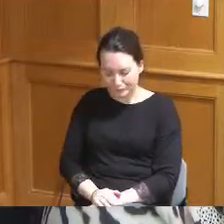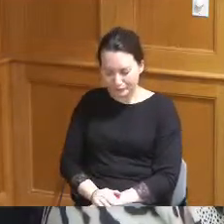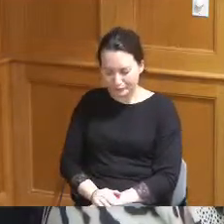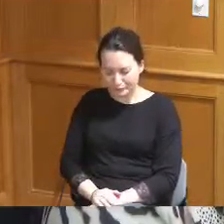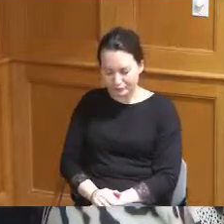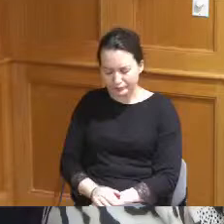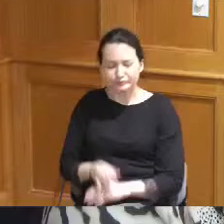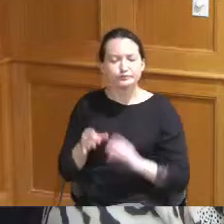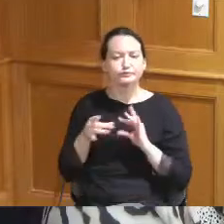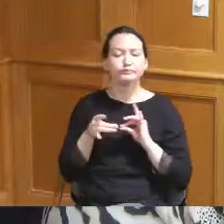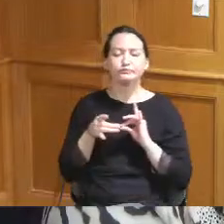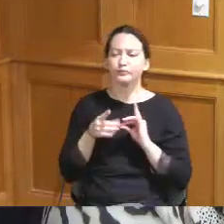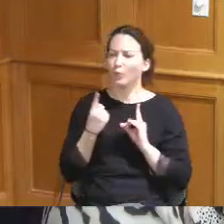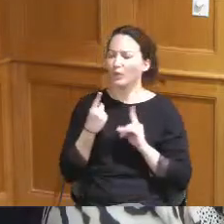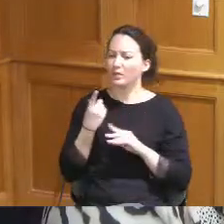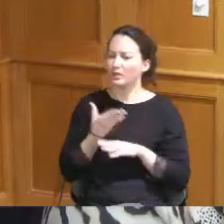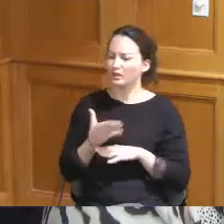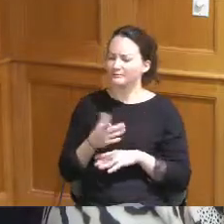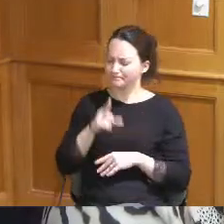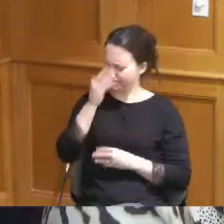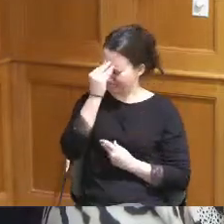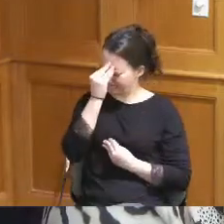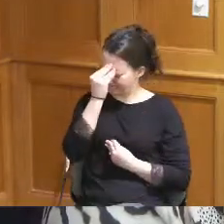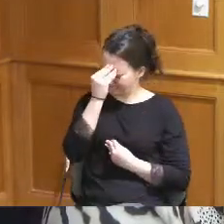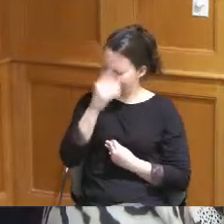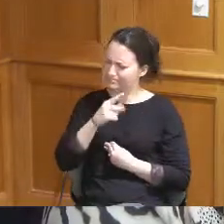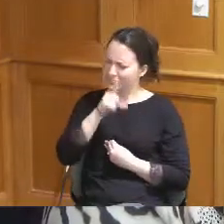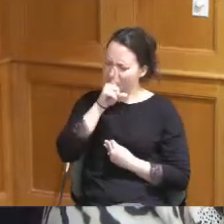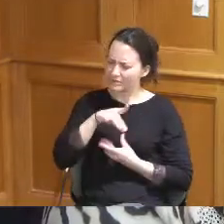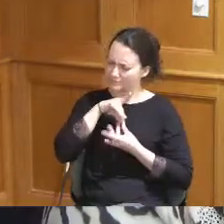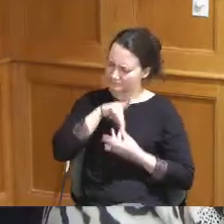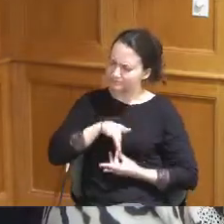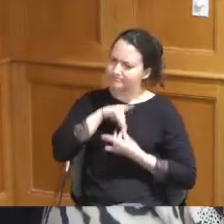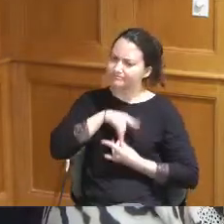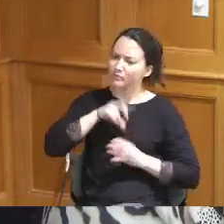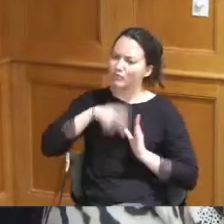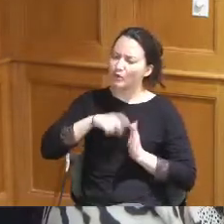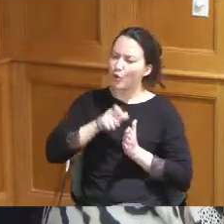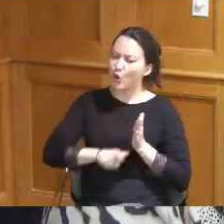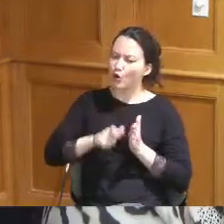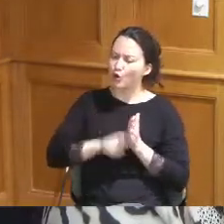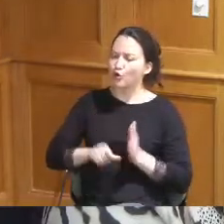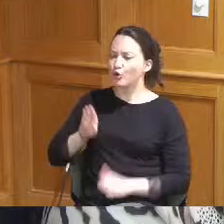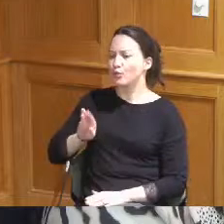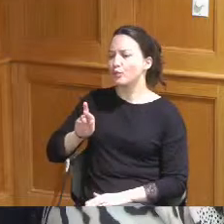about one thing that's really on my heart when I read the article from Bridget and Amanda as